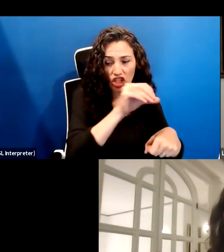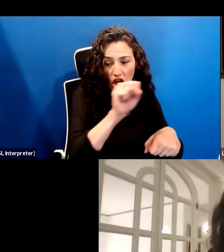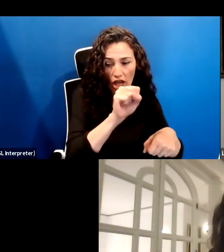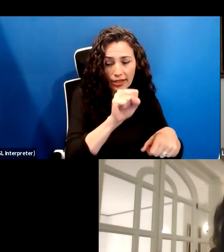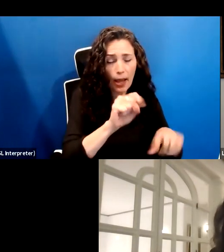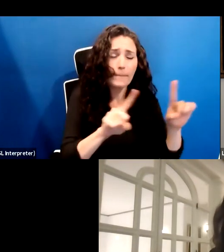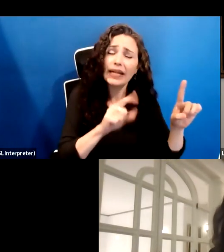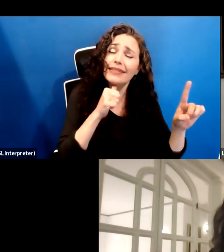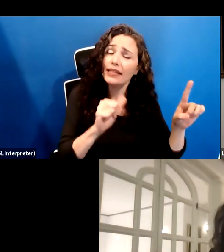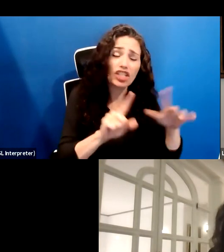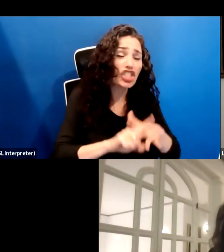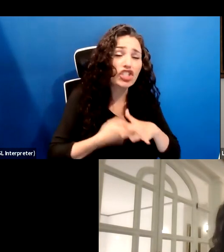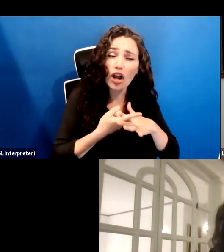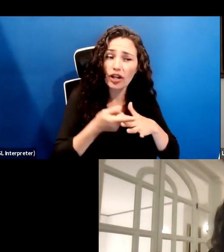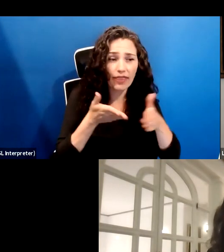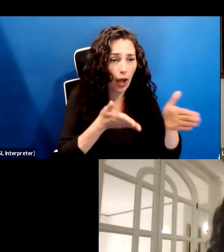And when you walked in, so in a way,